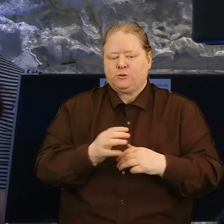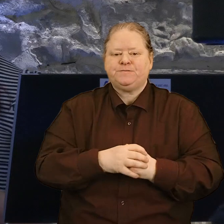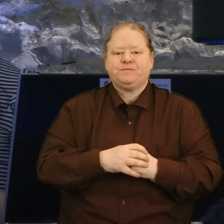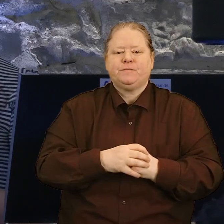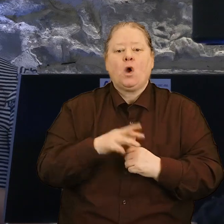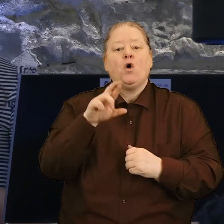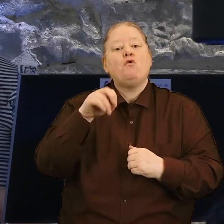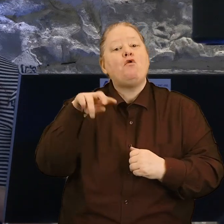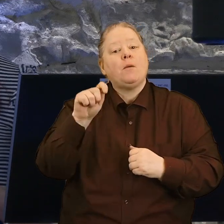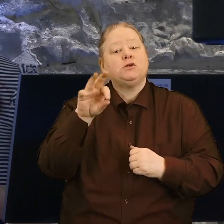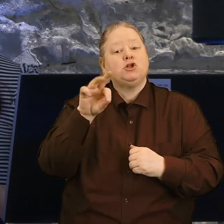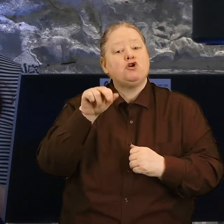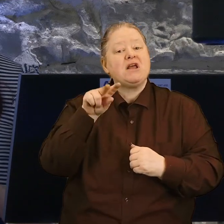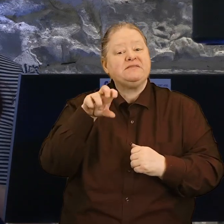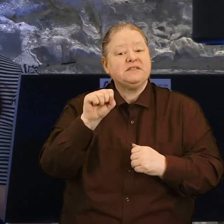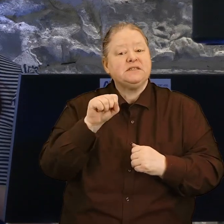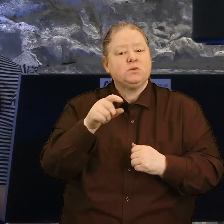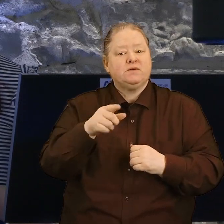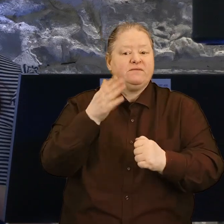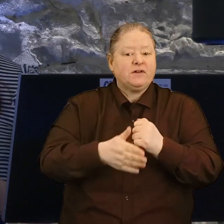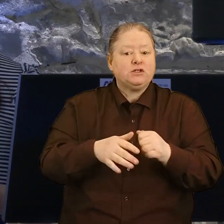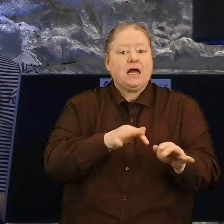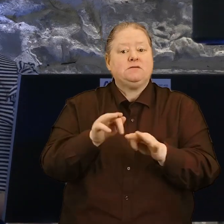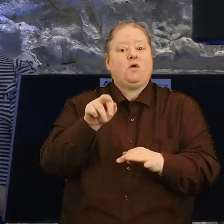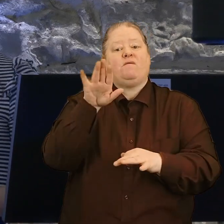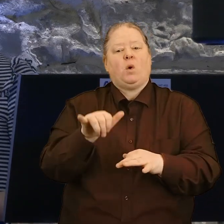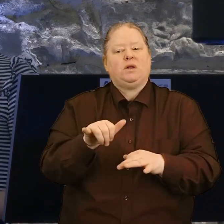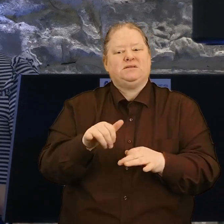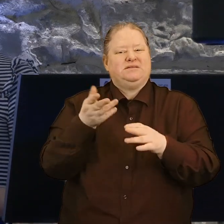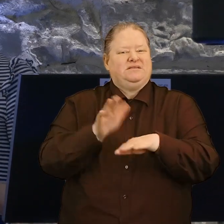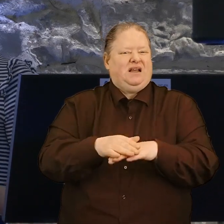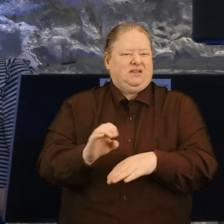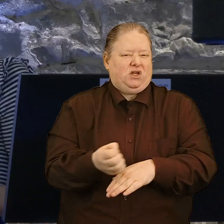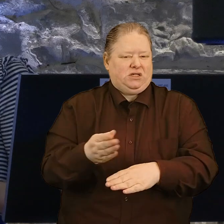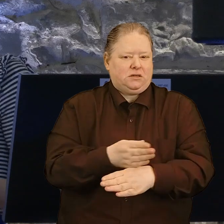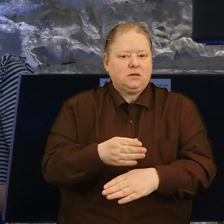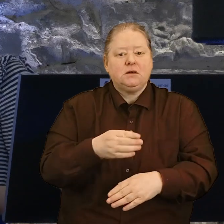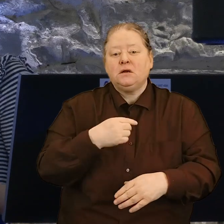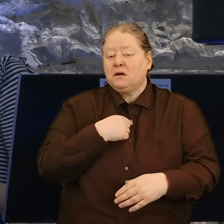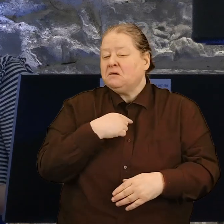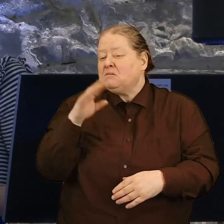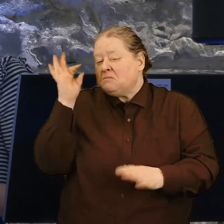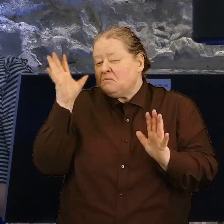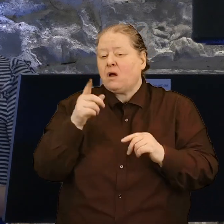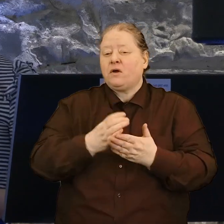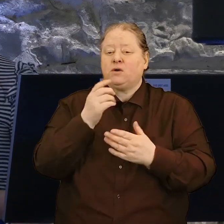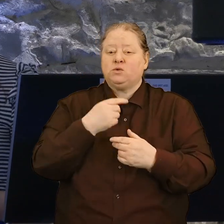Robert Graves, which was completed after Foley's untimely death - I presume the College would have eventually commissioned the fourth one from him -